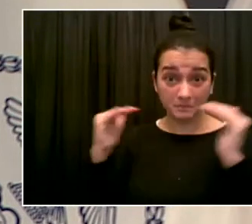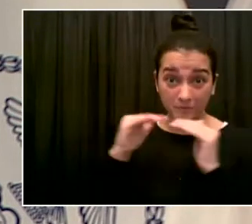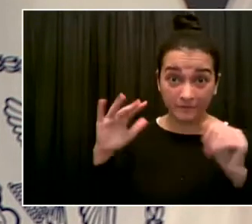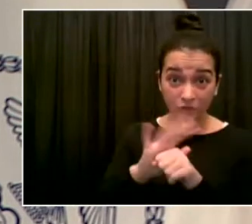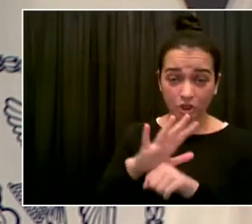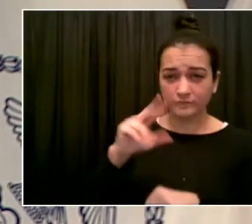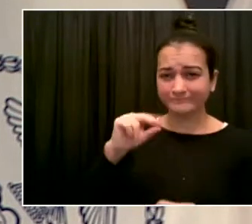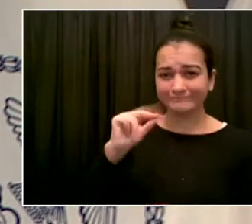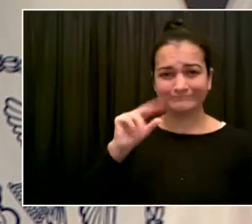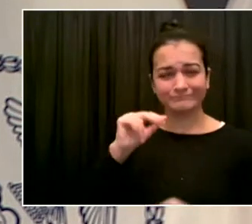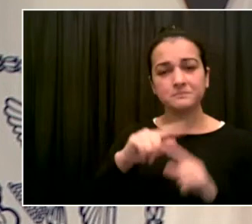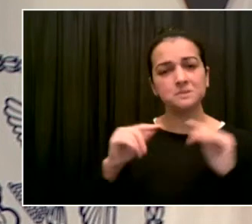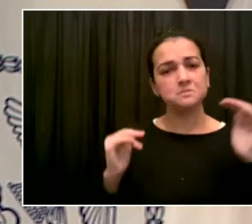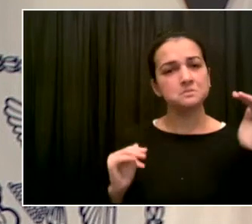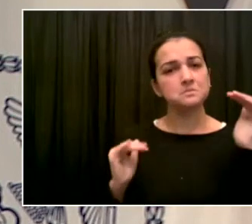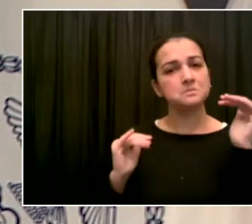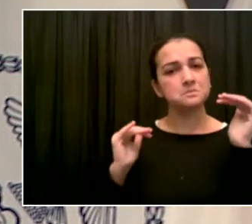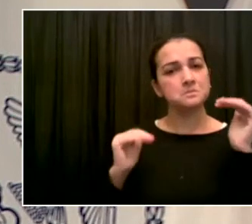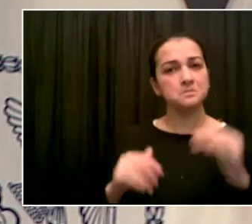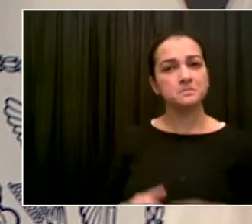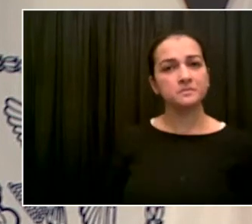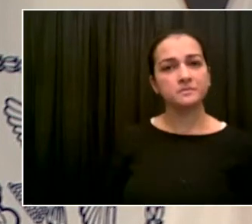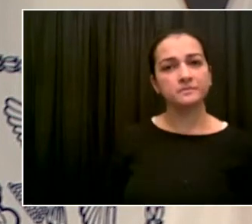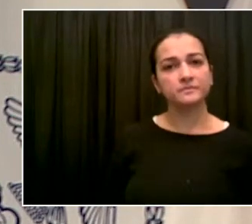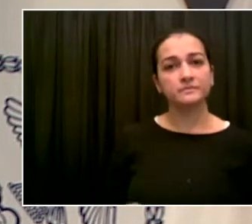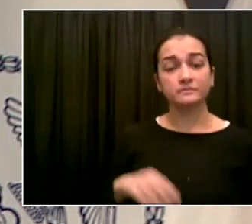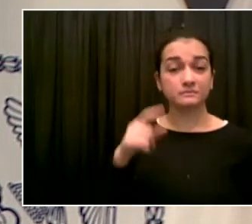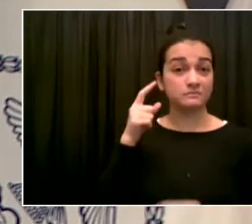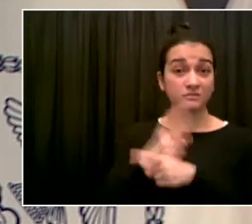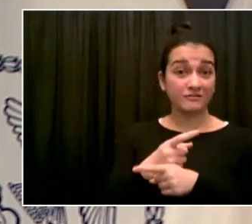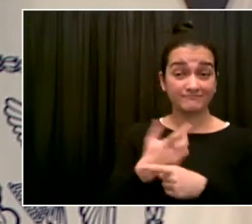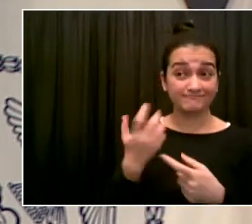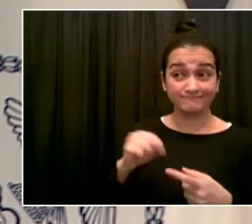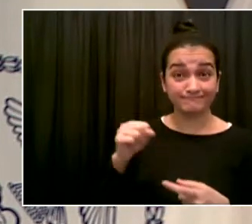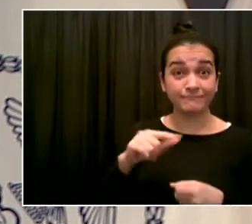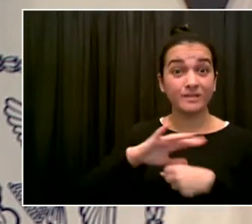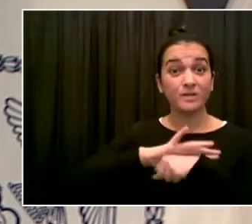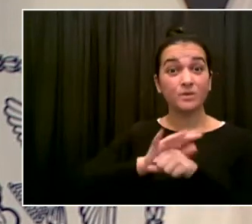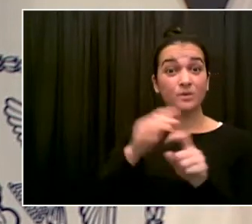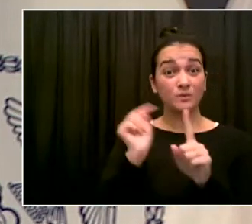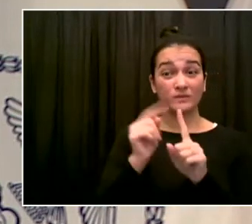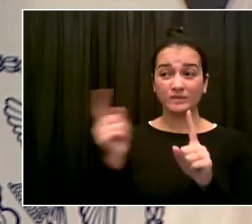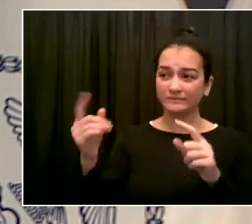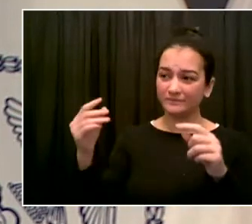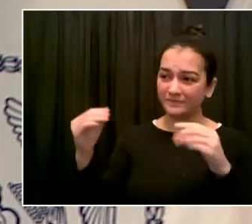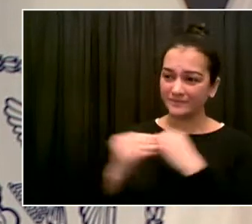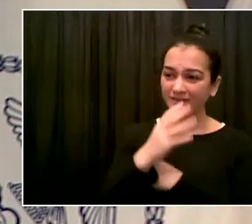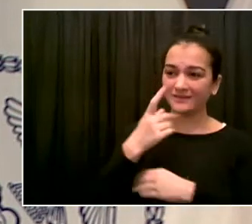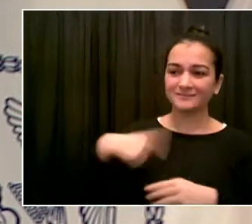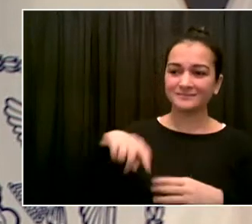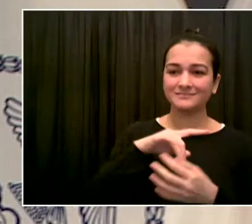INEQUALITY AND THERE IS MORE TO DO. BUT I THINK YOU'RE RIGHT TO SAY TWO YEARS AGO WHERE DID WE